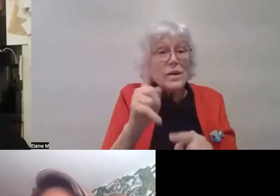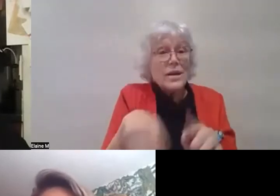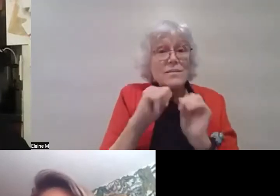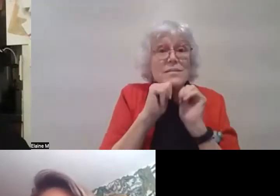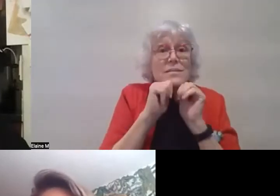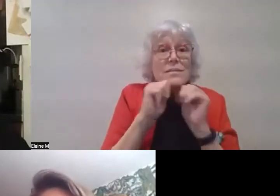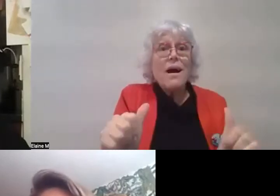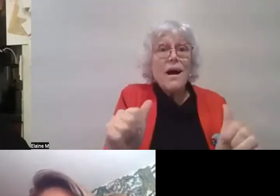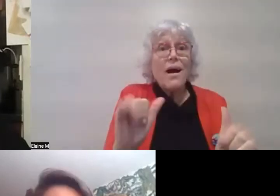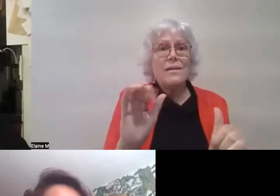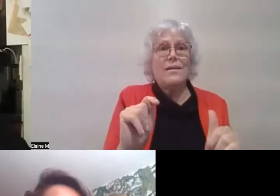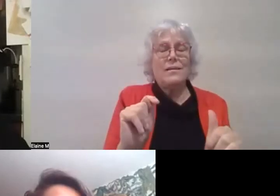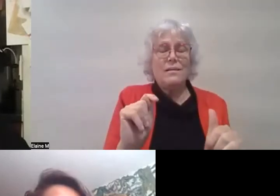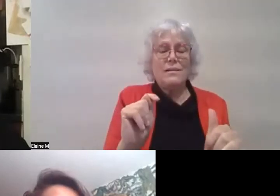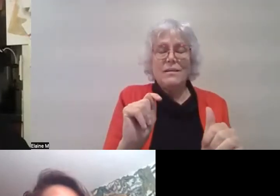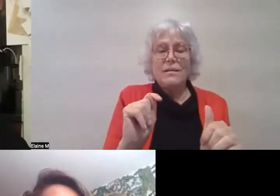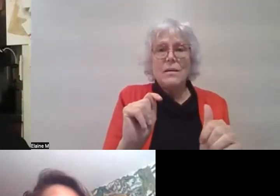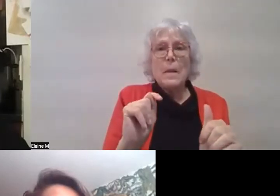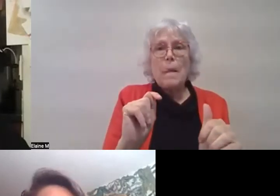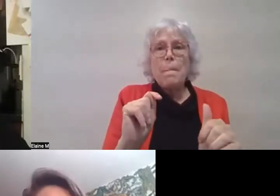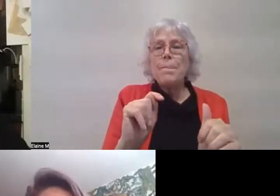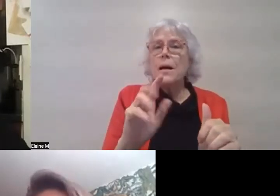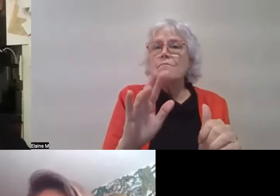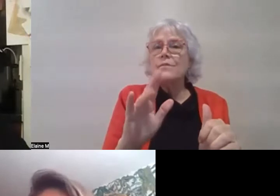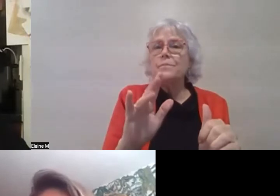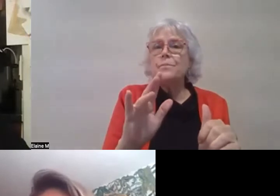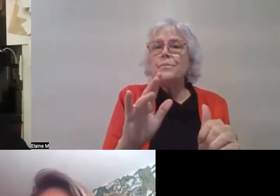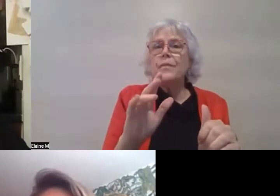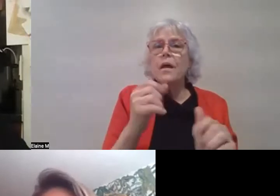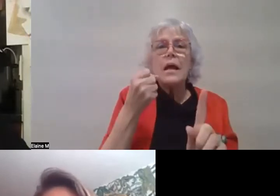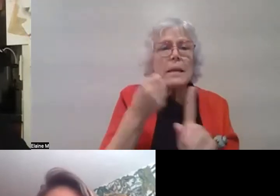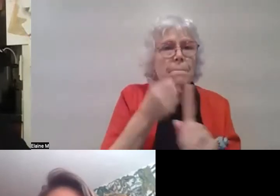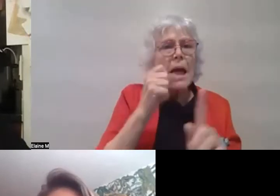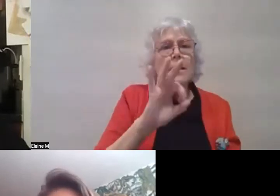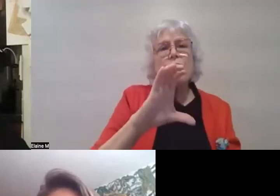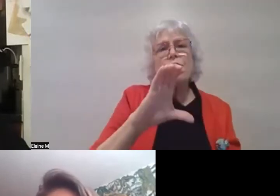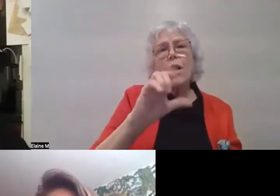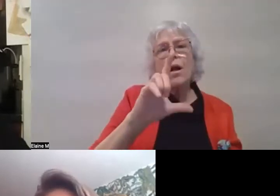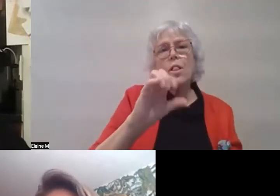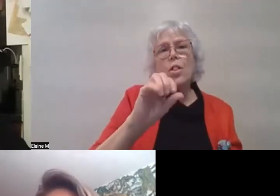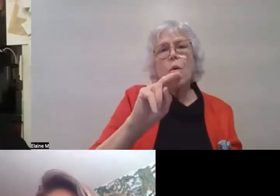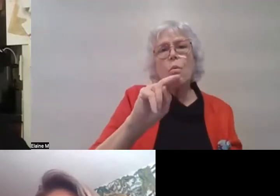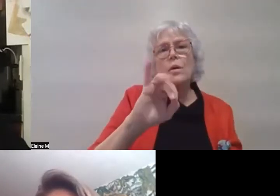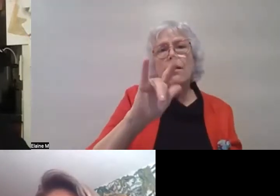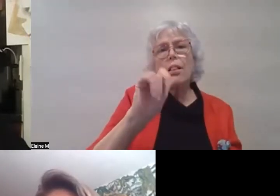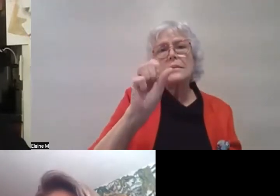of impacts of colonialism and systems of ecological crisis.